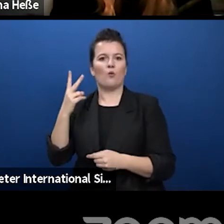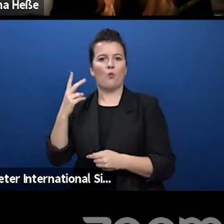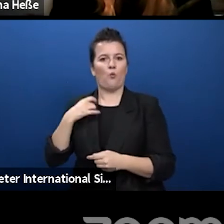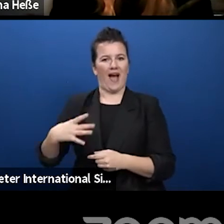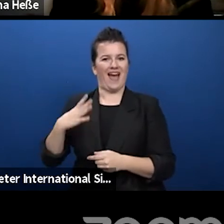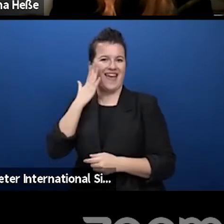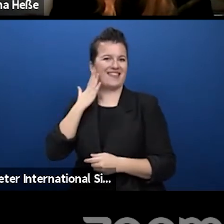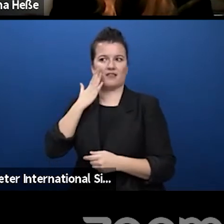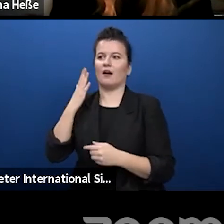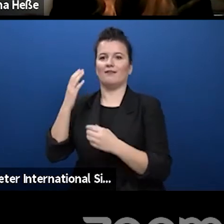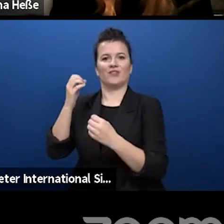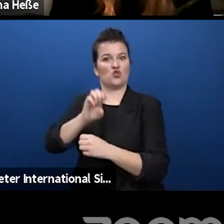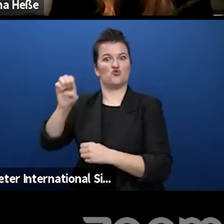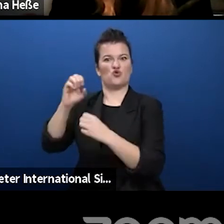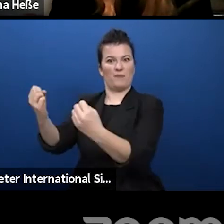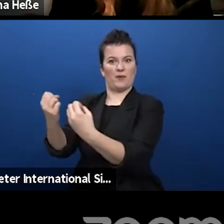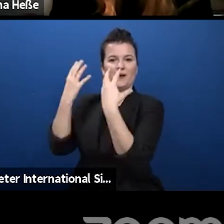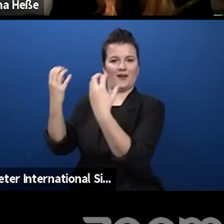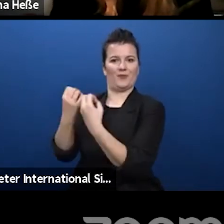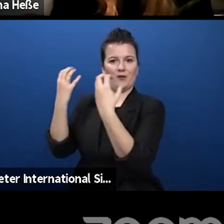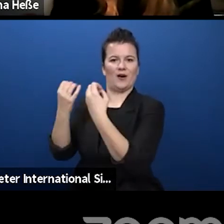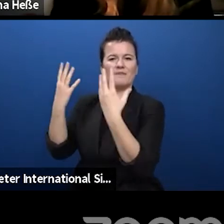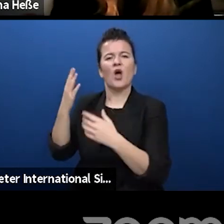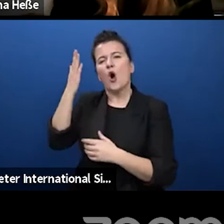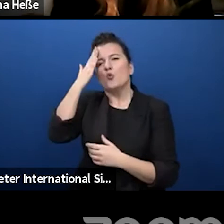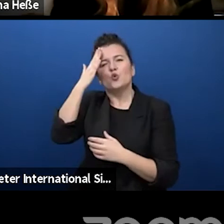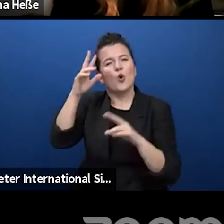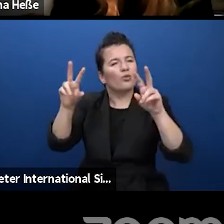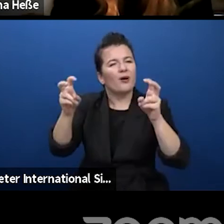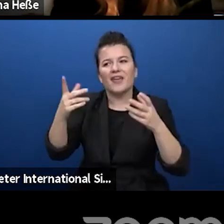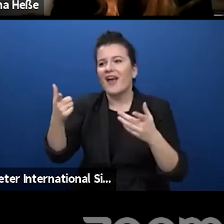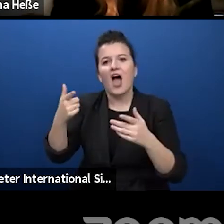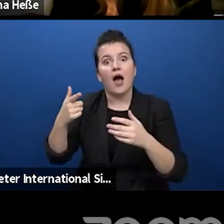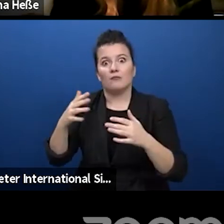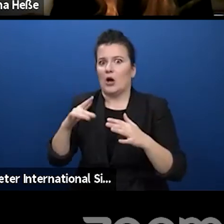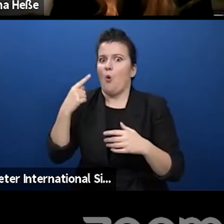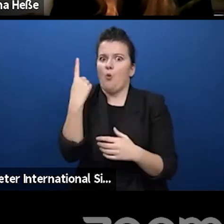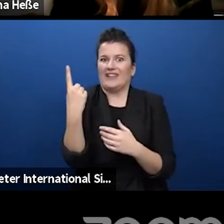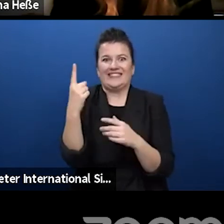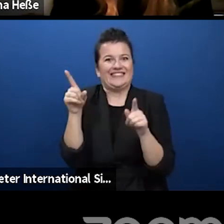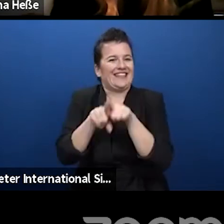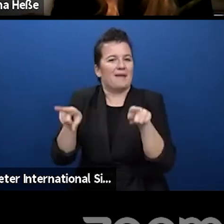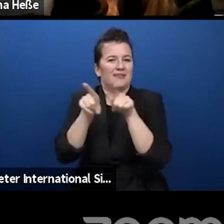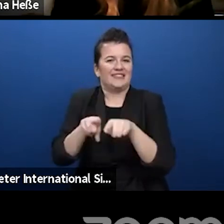all about the danger of the single story and we all know also that you cannot change the